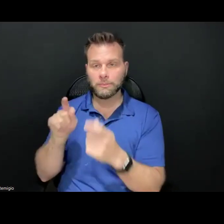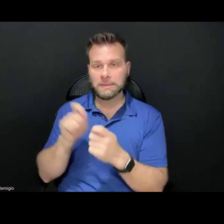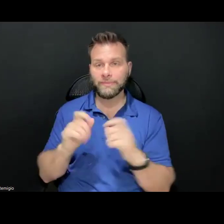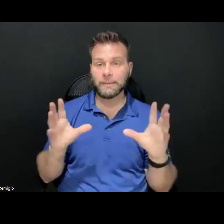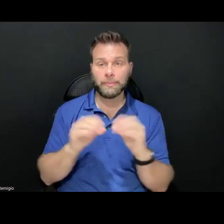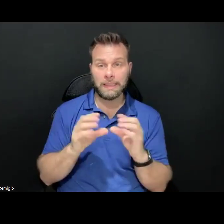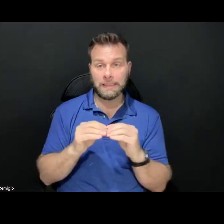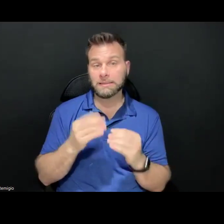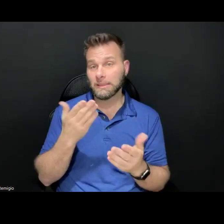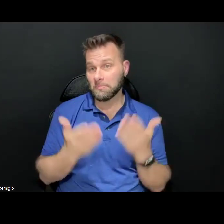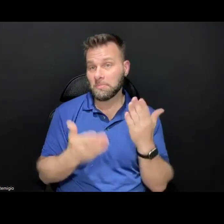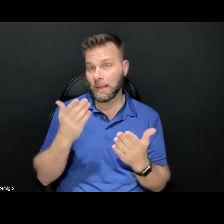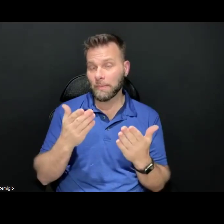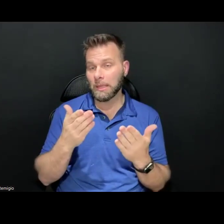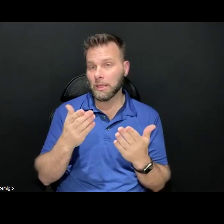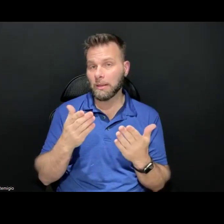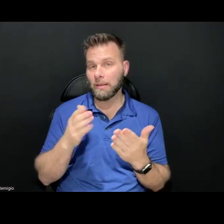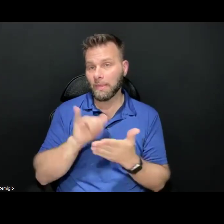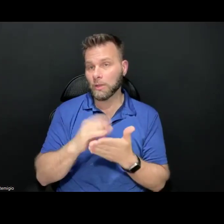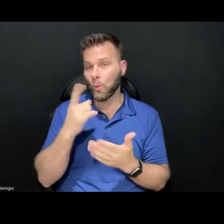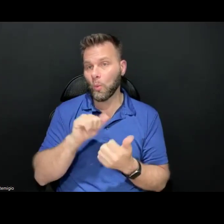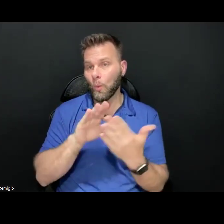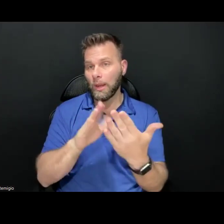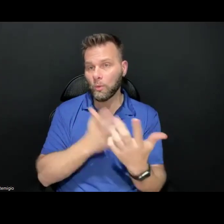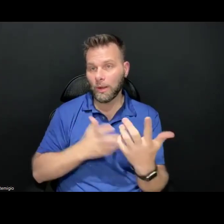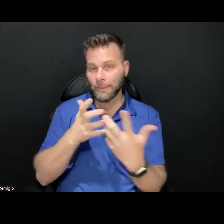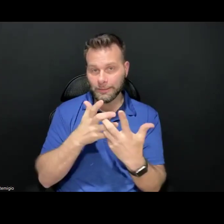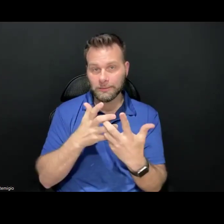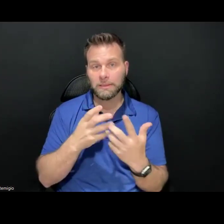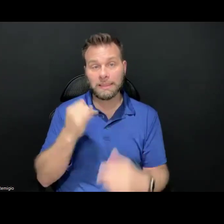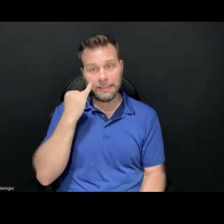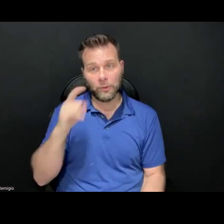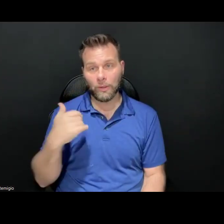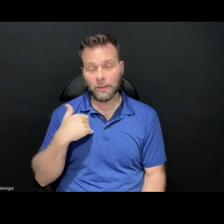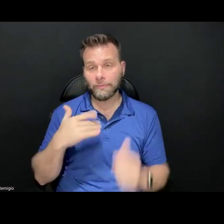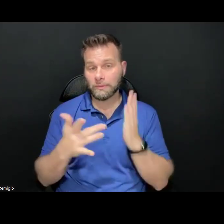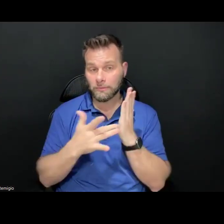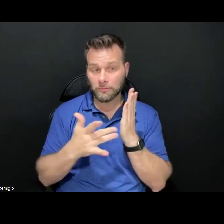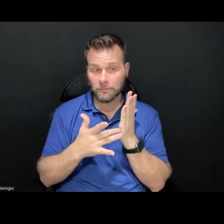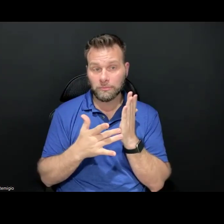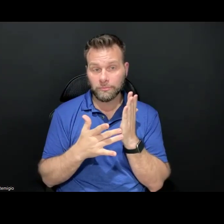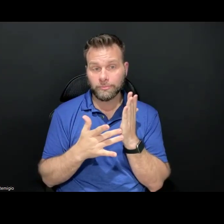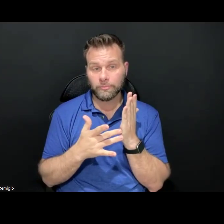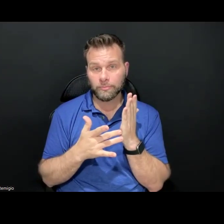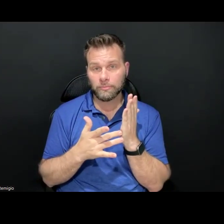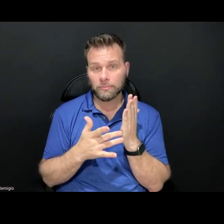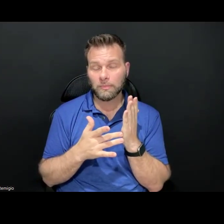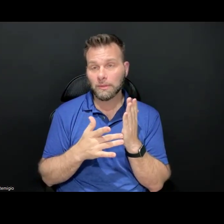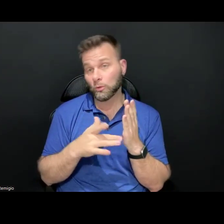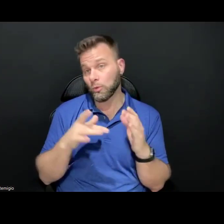access certain meetings, and accommodate that. You know, if you have the technology to do so, it